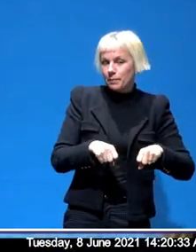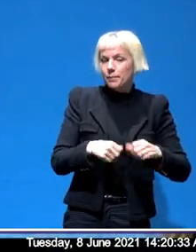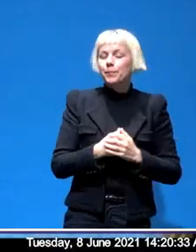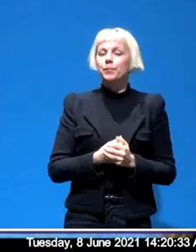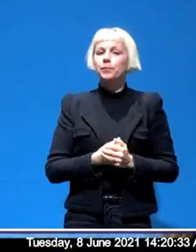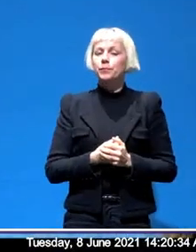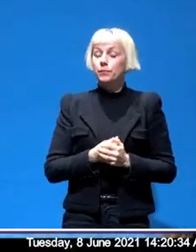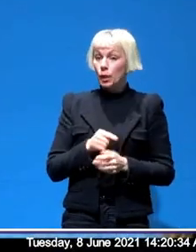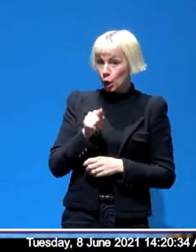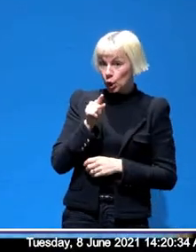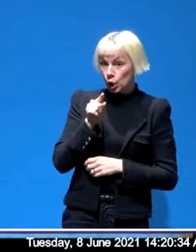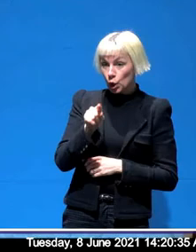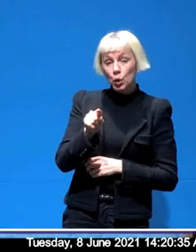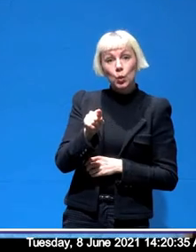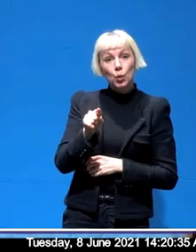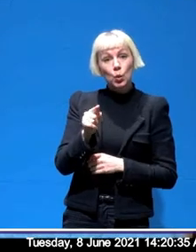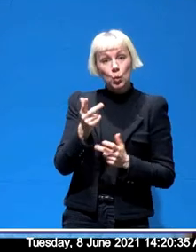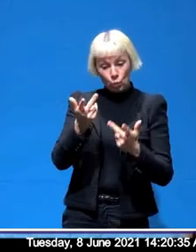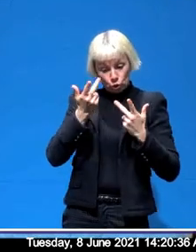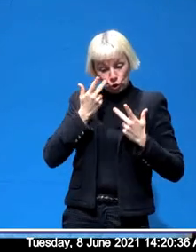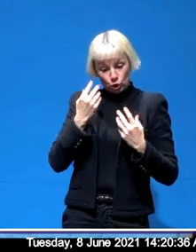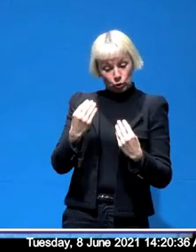Were you shown in document as part of any training?